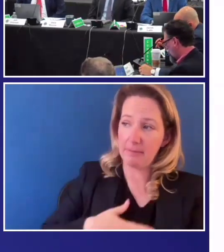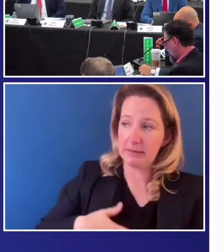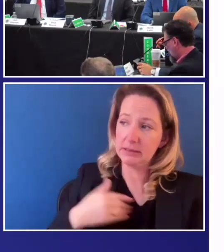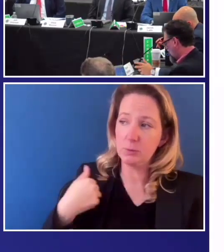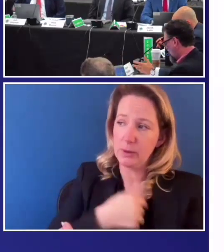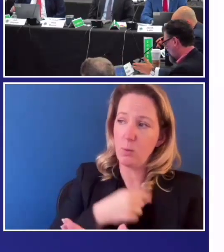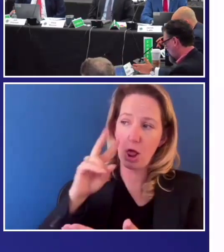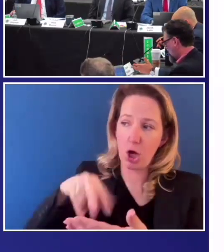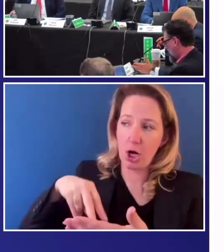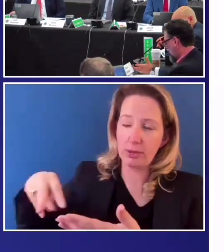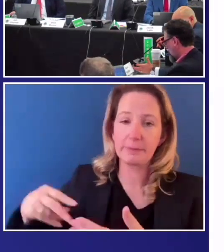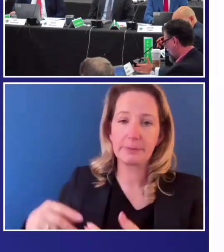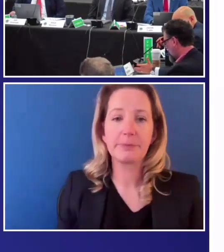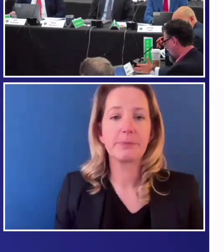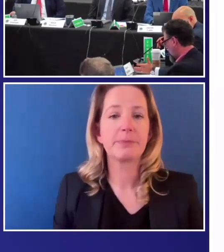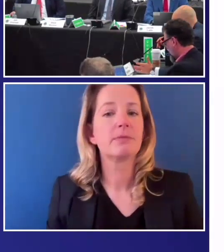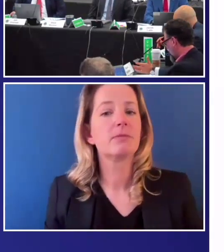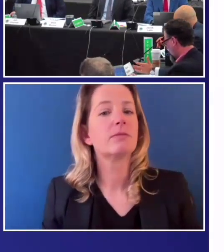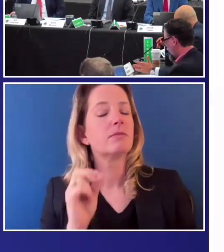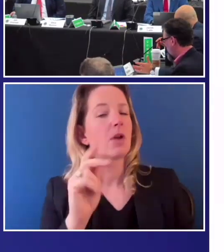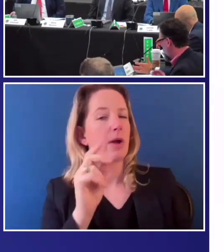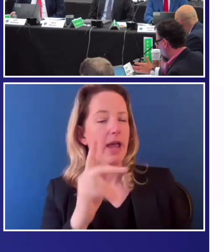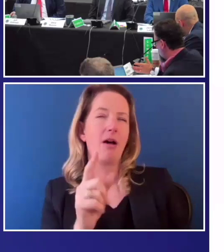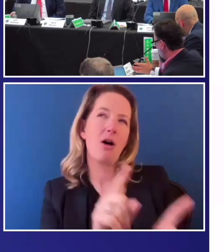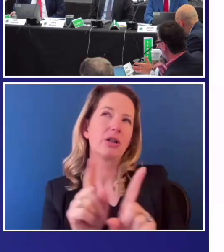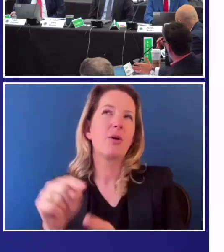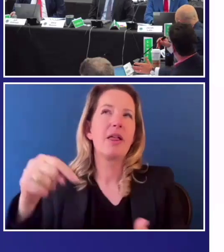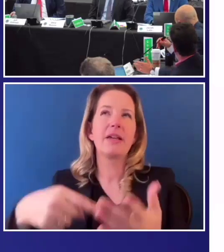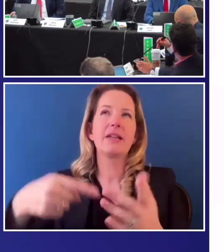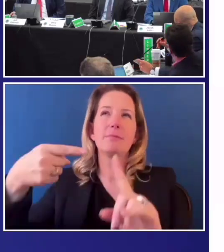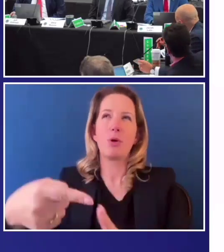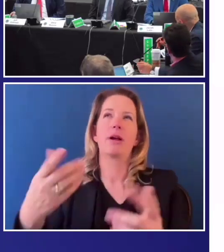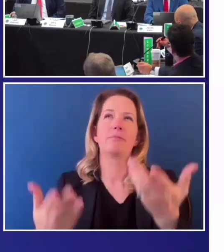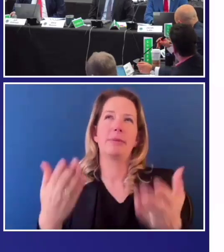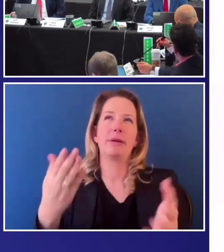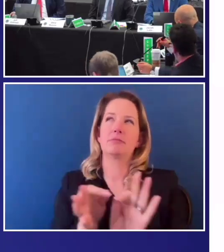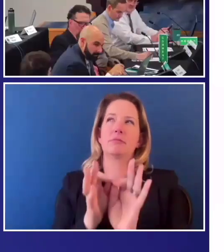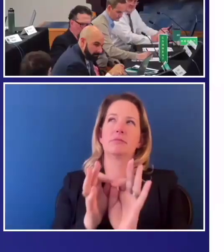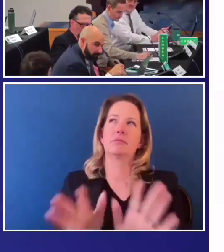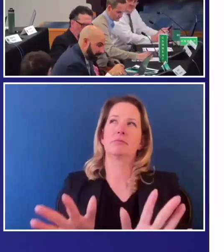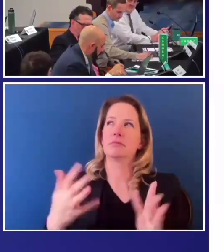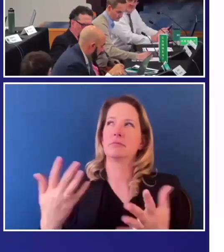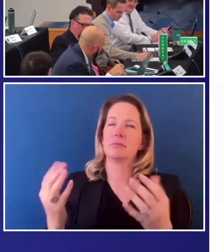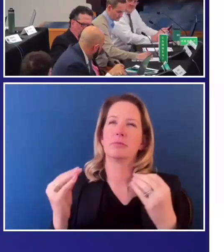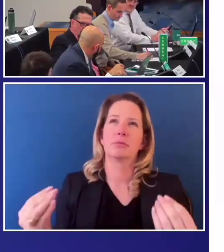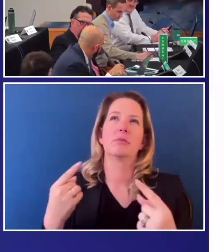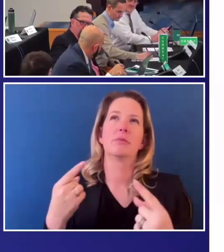So this point may be moot because it's on the other side of what Aaron was just saying. But if, if you weren't to take that, and I don't honestly have a